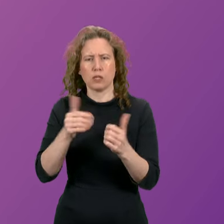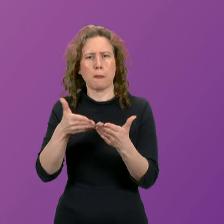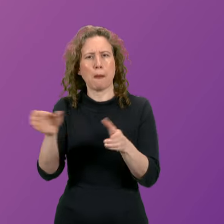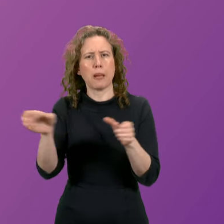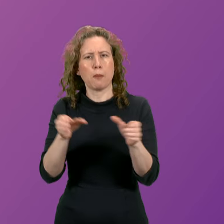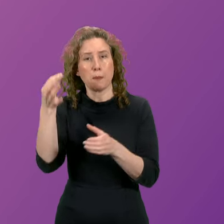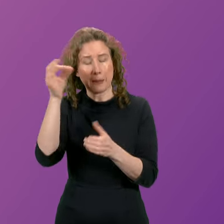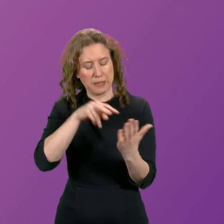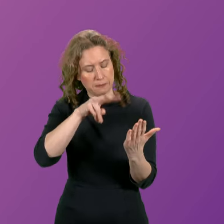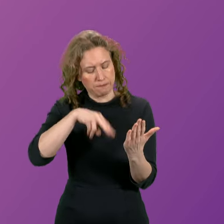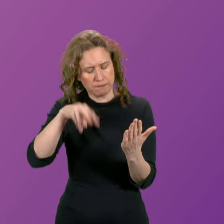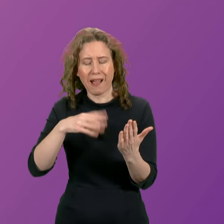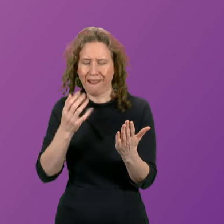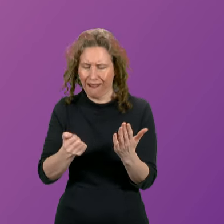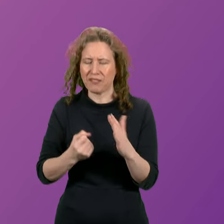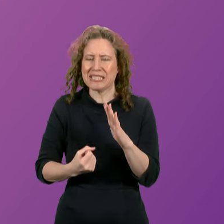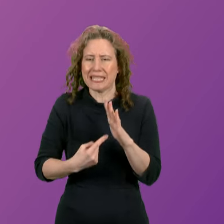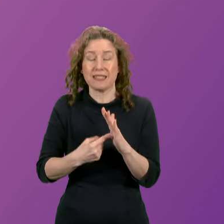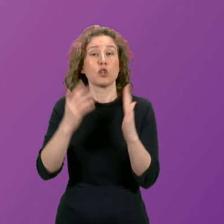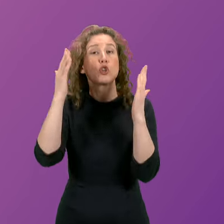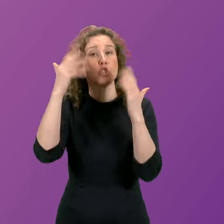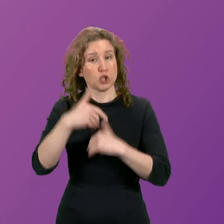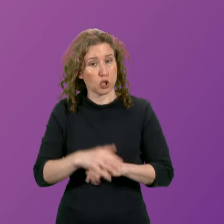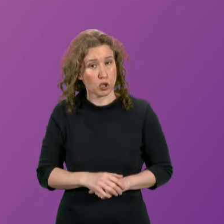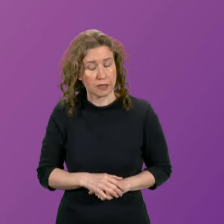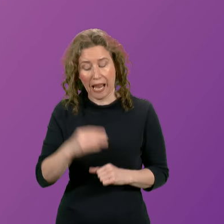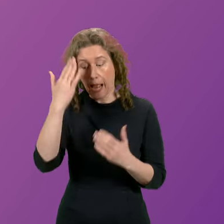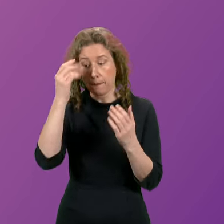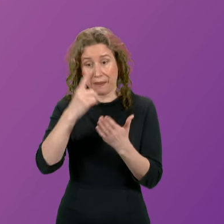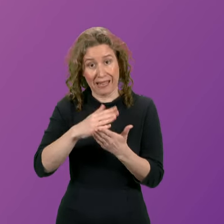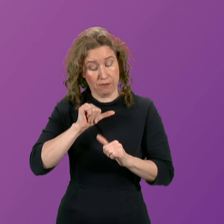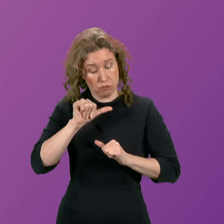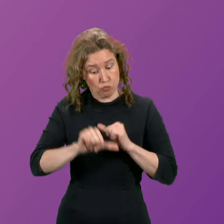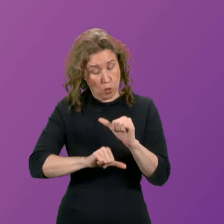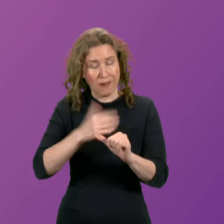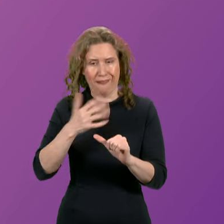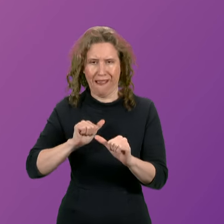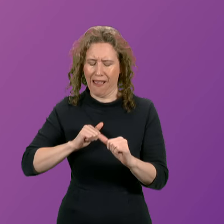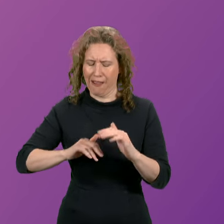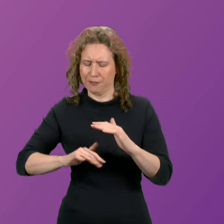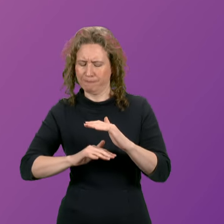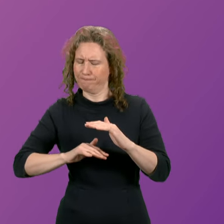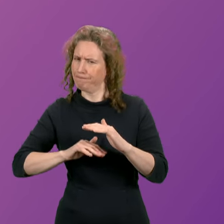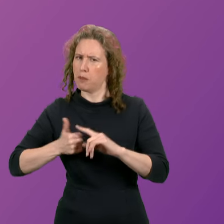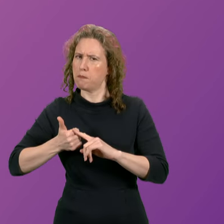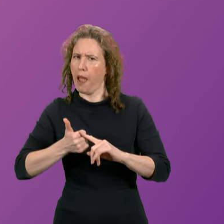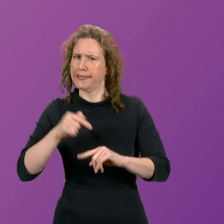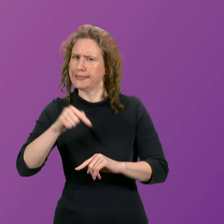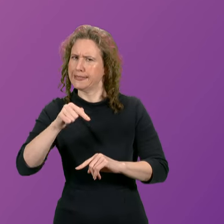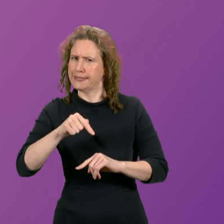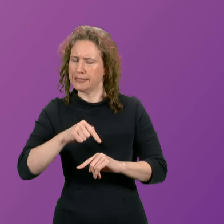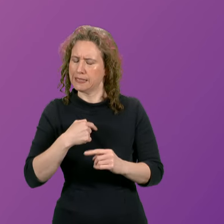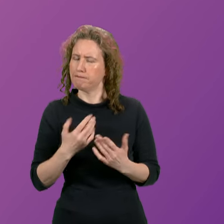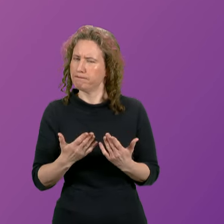I have a significant concern. I believe that the process has been prejudiced. Let me explain why.